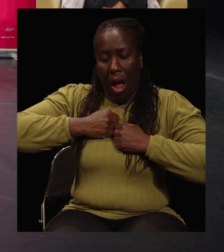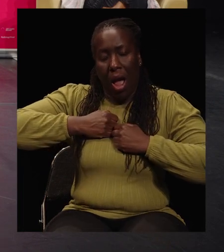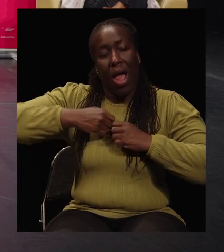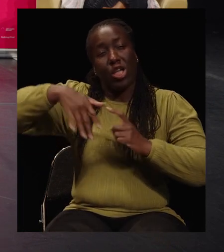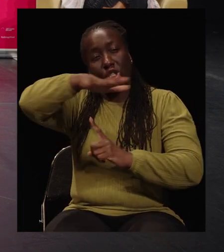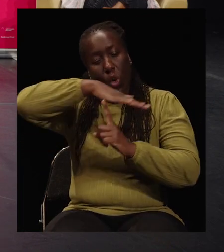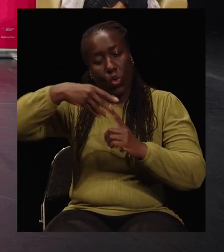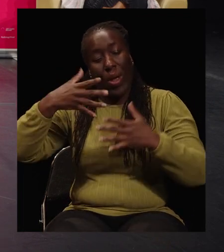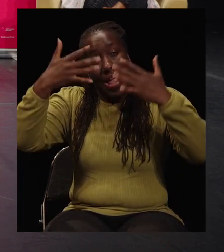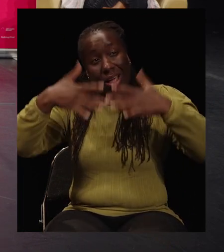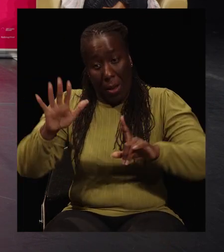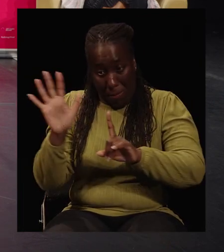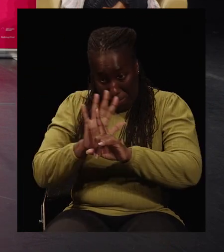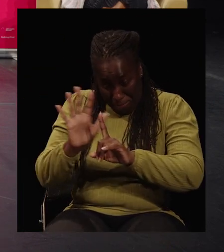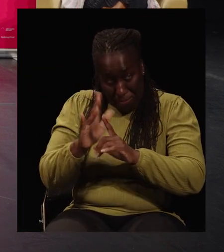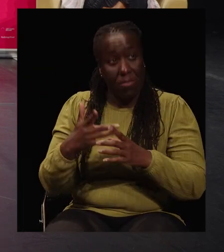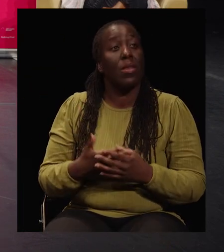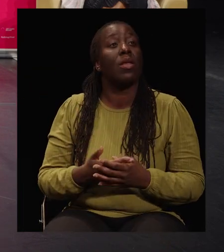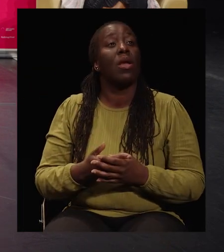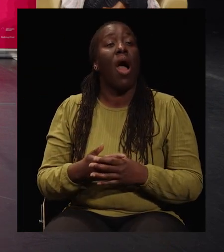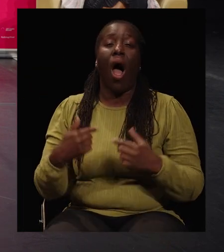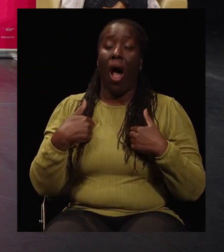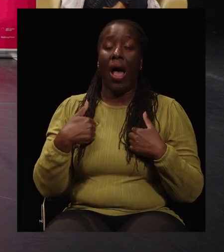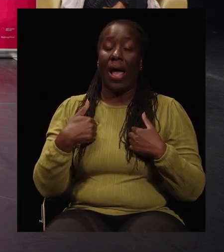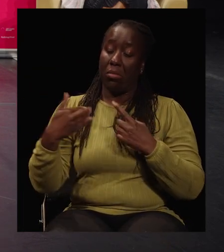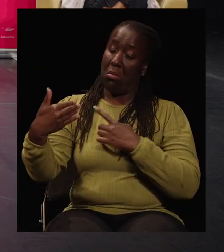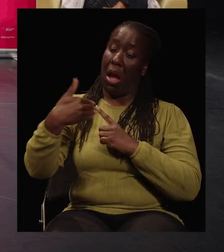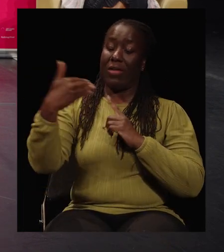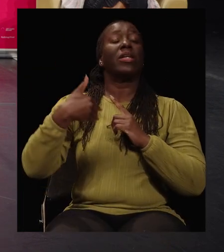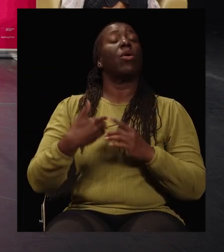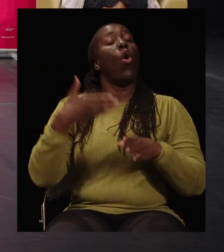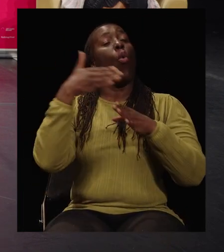means that I do very much qualify as working class. And it was interesting listening to you talk